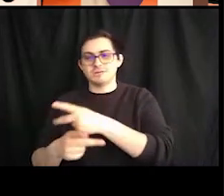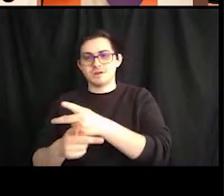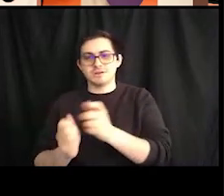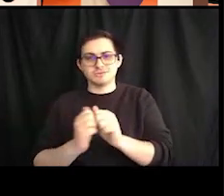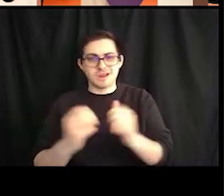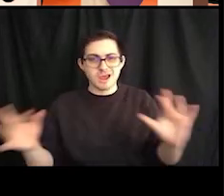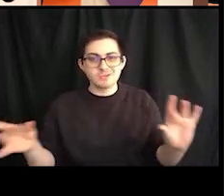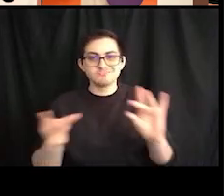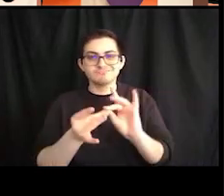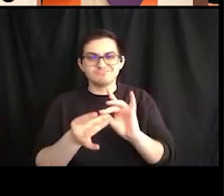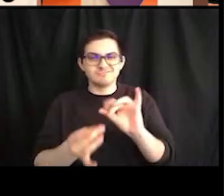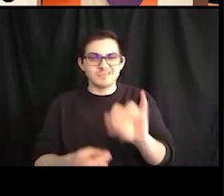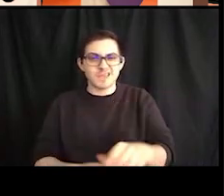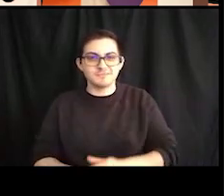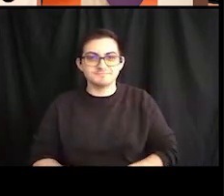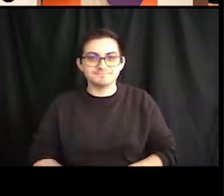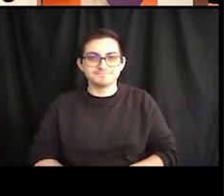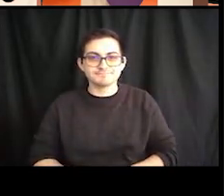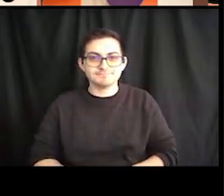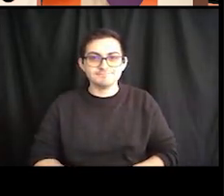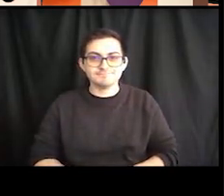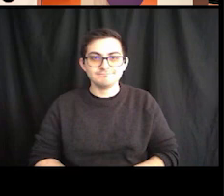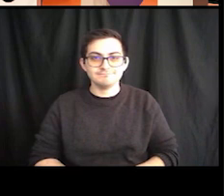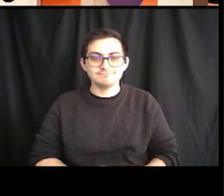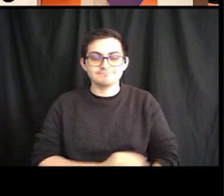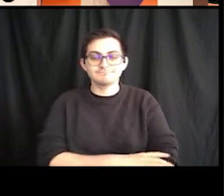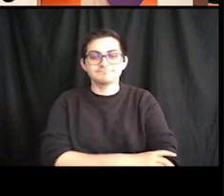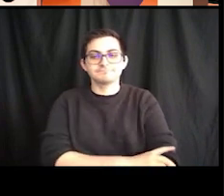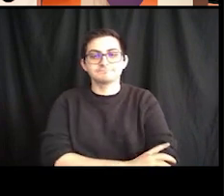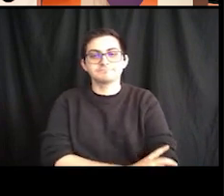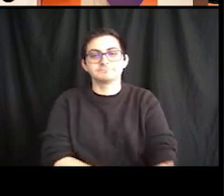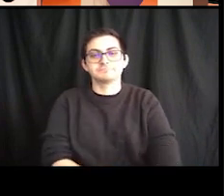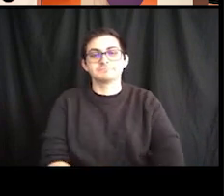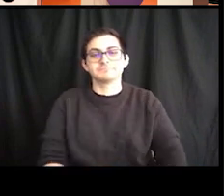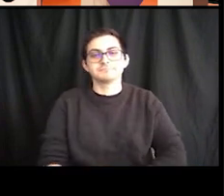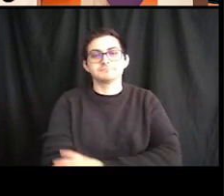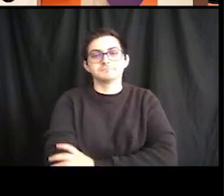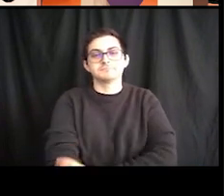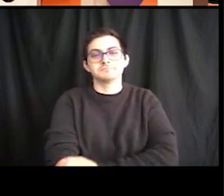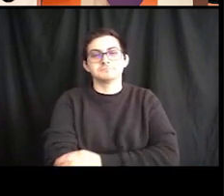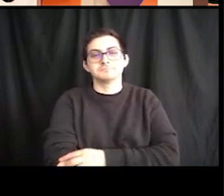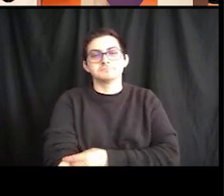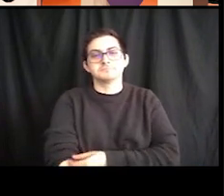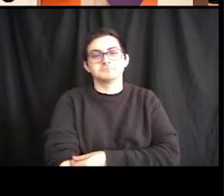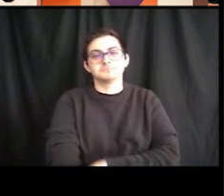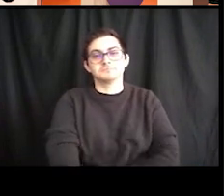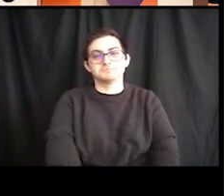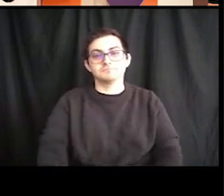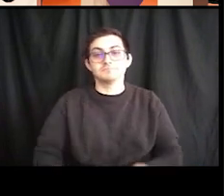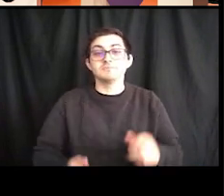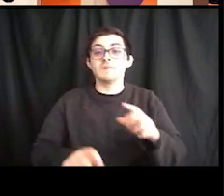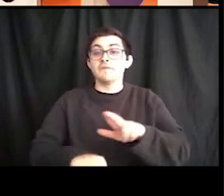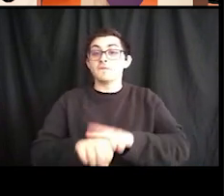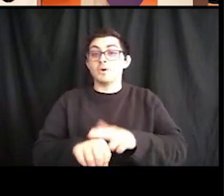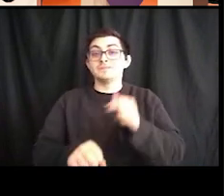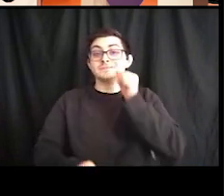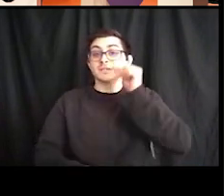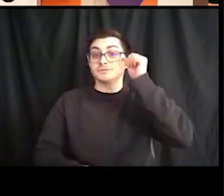of this life cycle, the brainstorm to design phase. We of course announced FigJam, which you're inside right now.